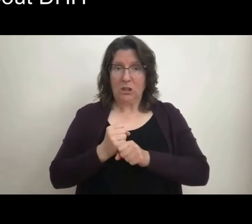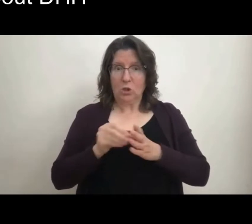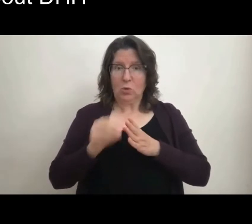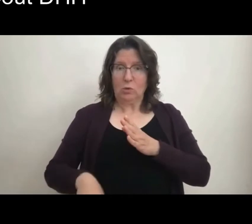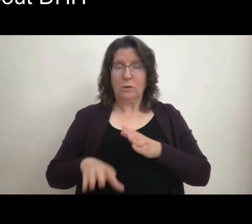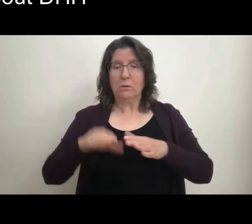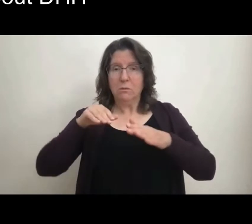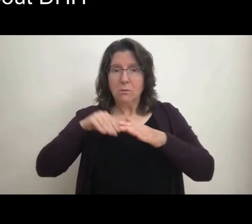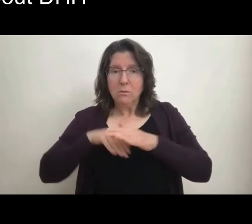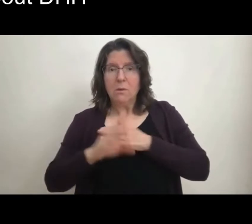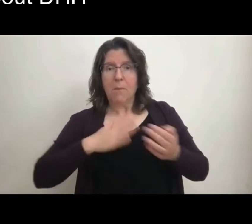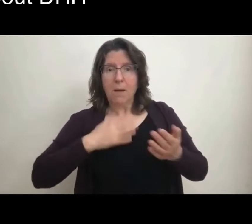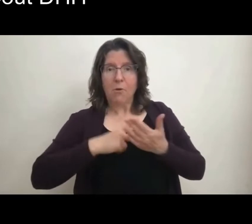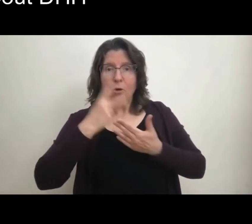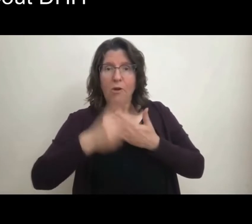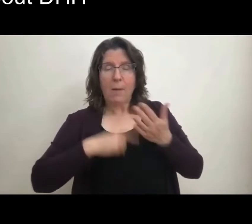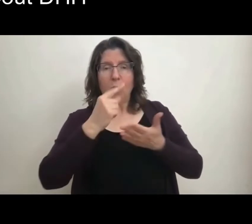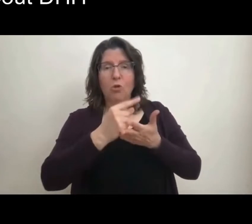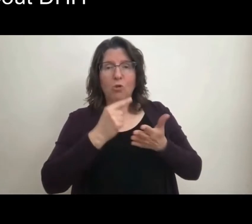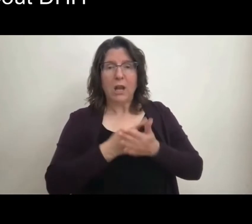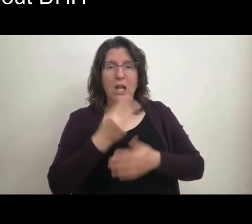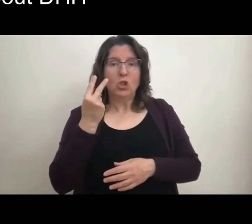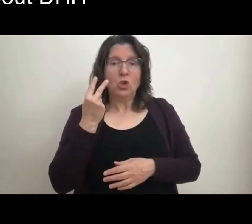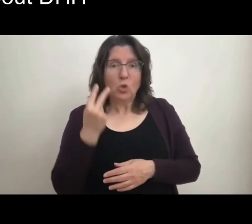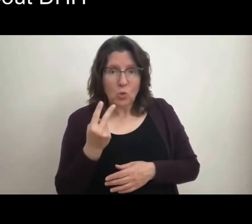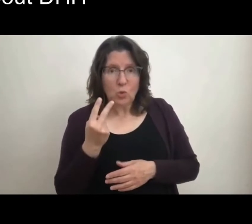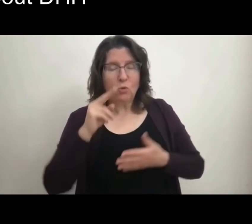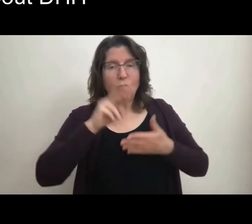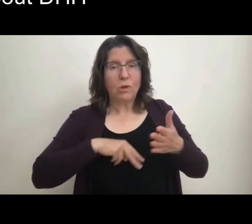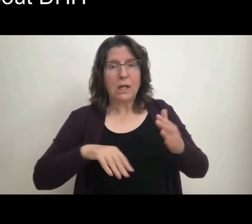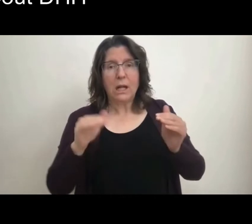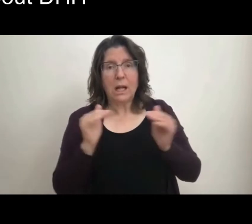I can sign fluently. I completed my training at Gallaudet University.